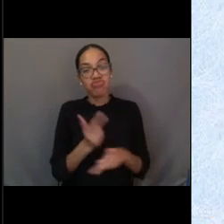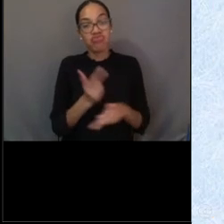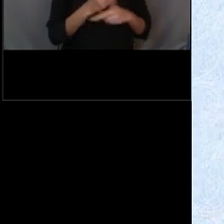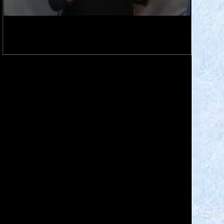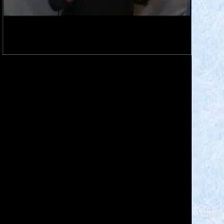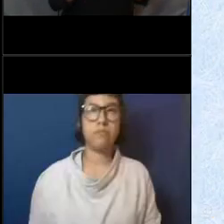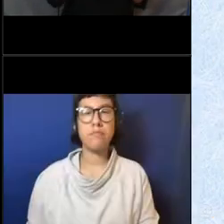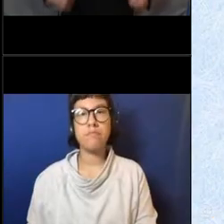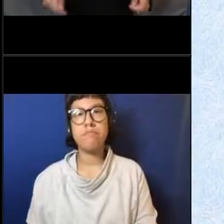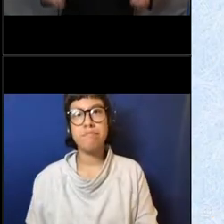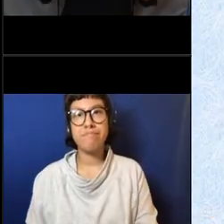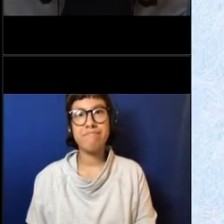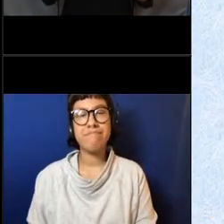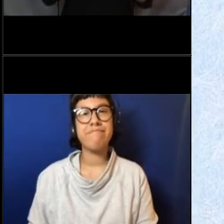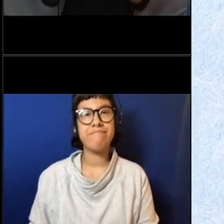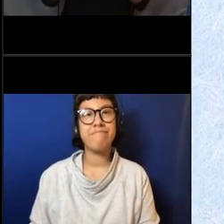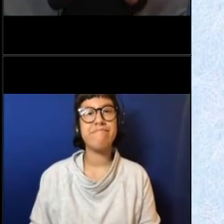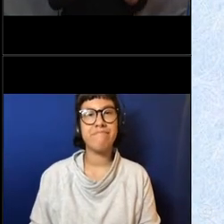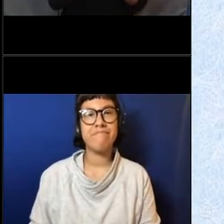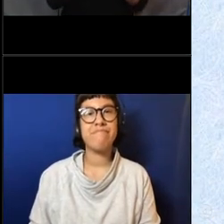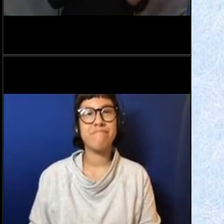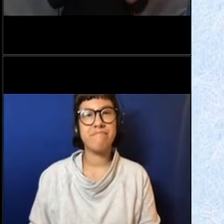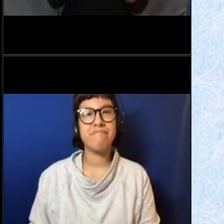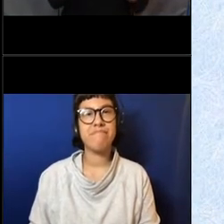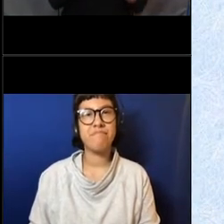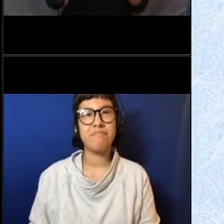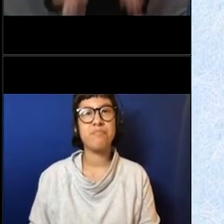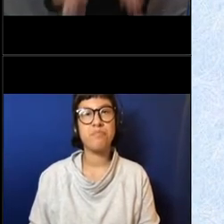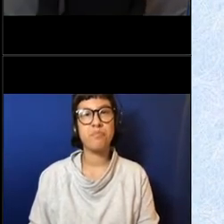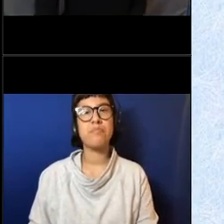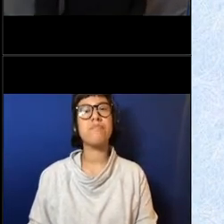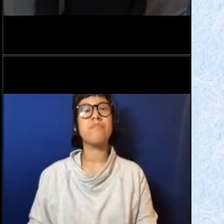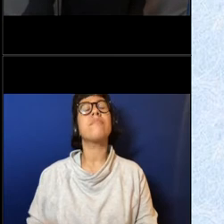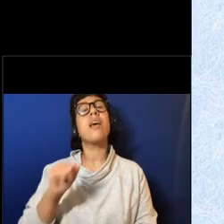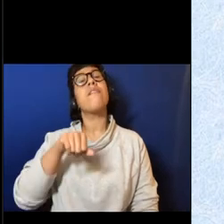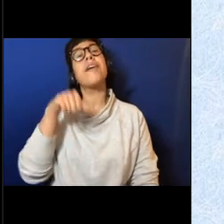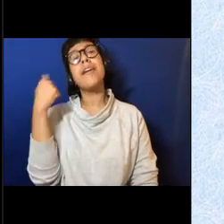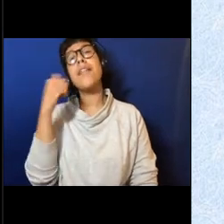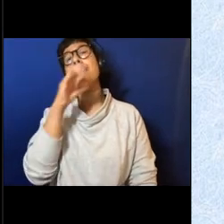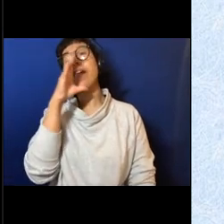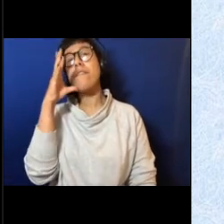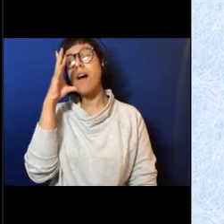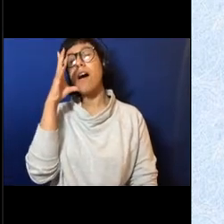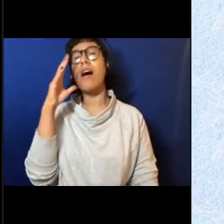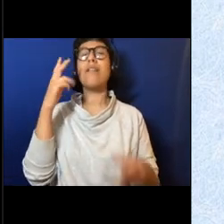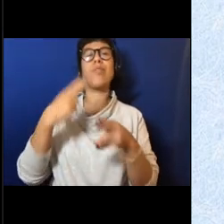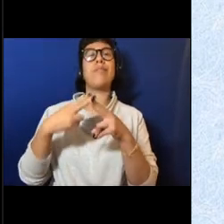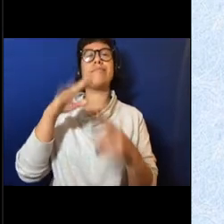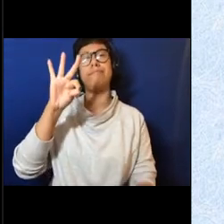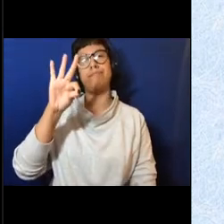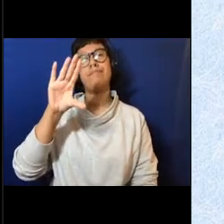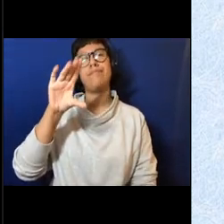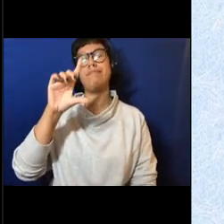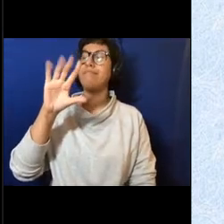And then we also have another kind of oyster farming that uses floating pages. this is another oyster farm,